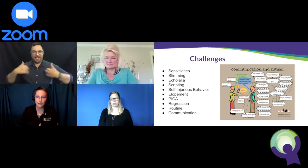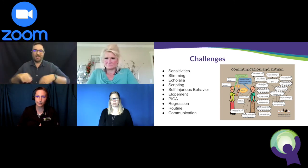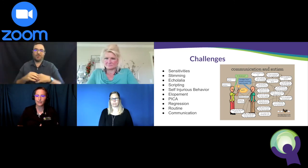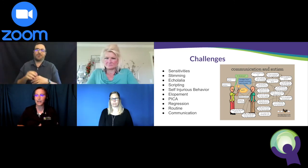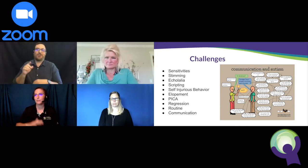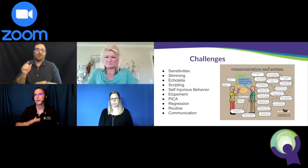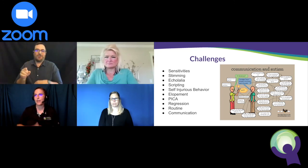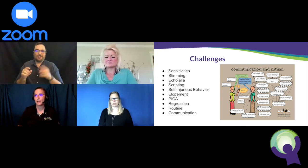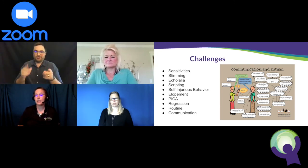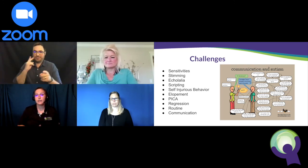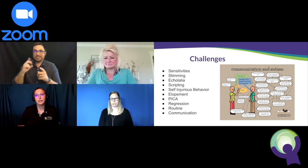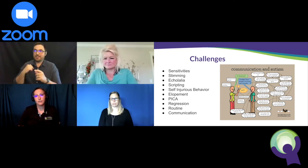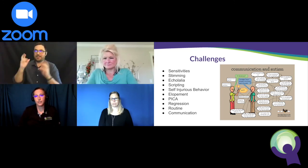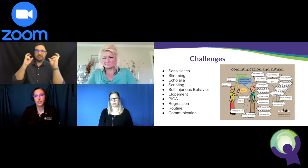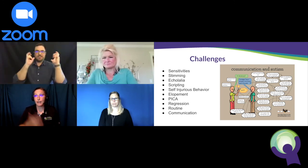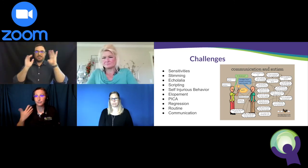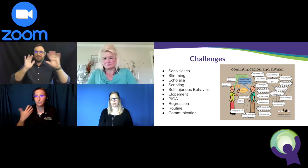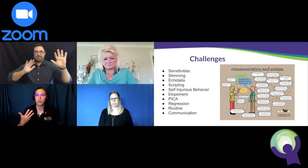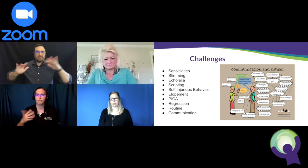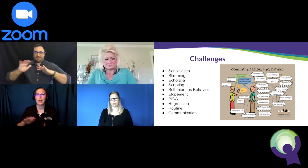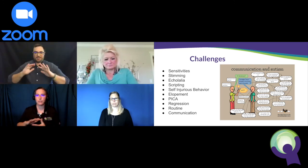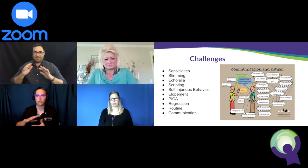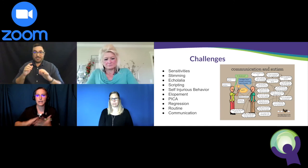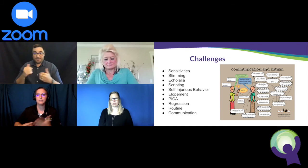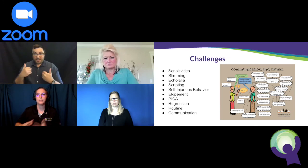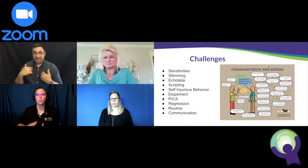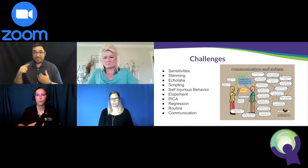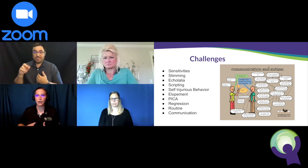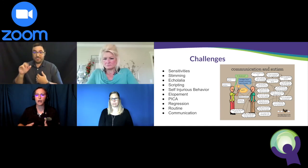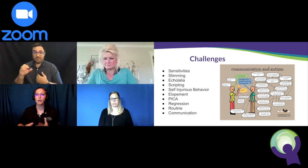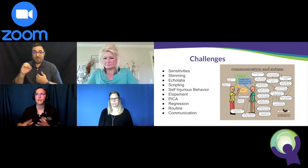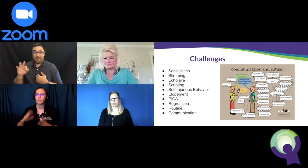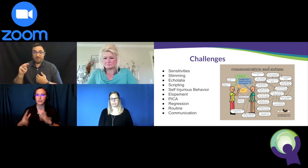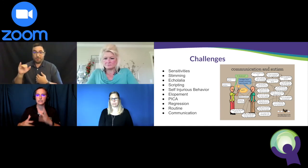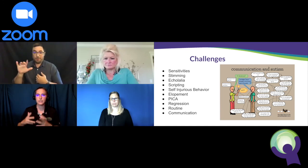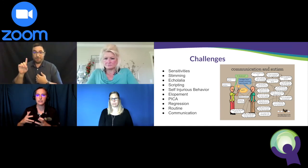environment and that if they have theory of mind, they're trying to be aware of and trying to be